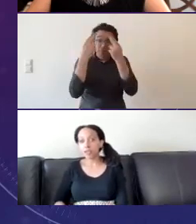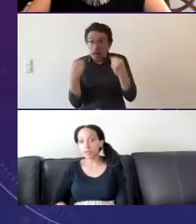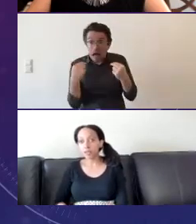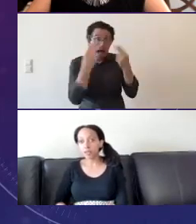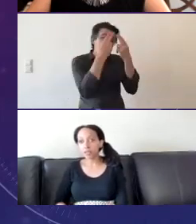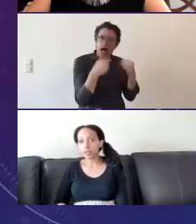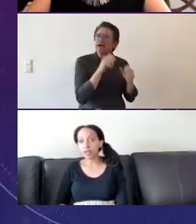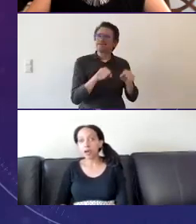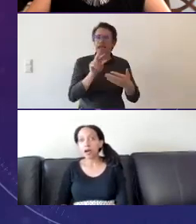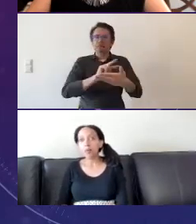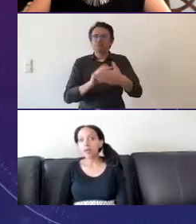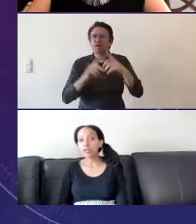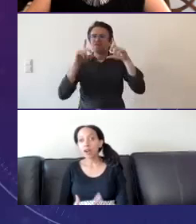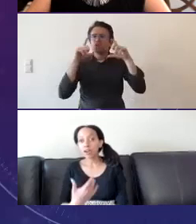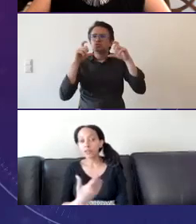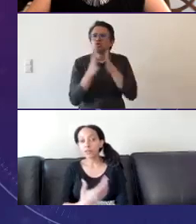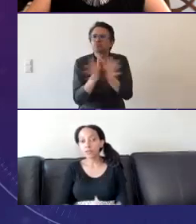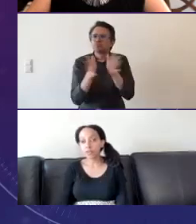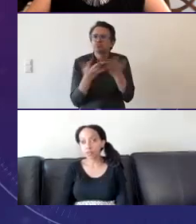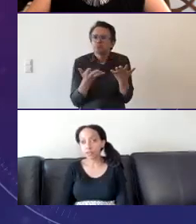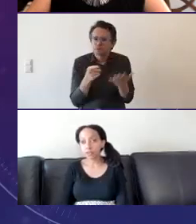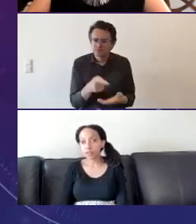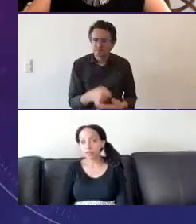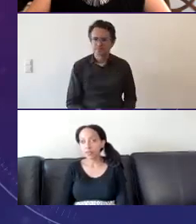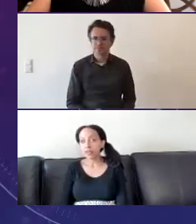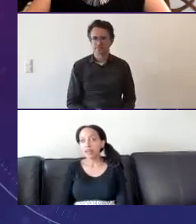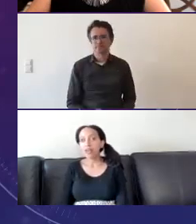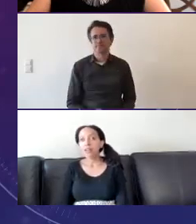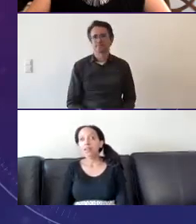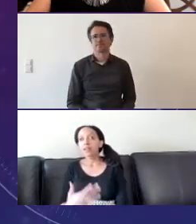readers one is called voiceover